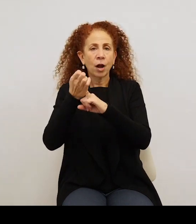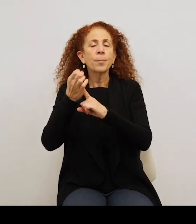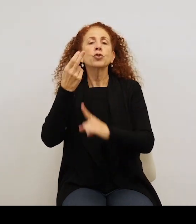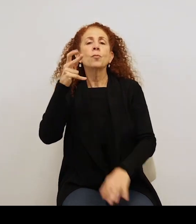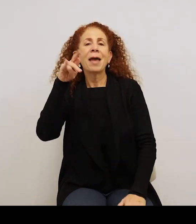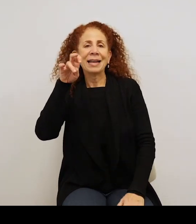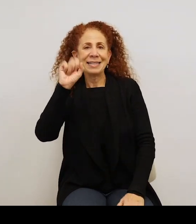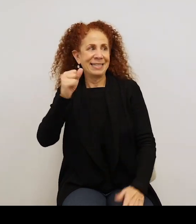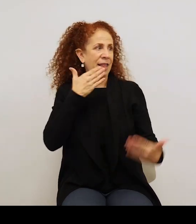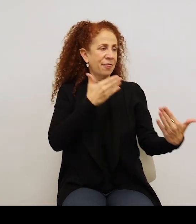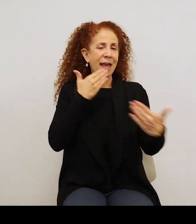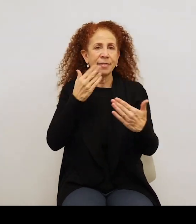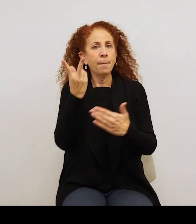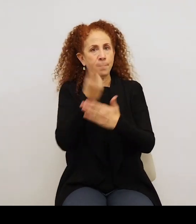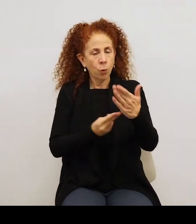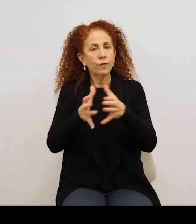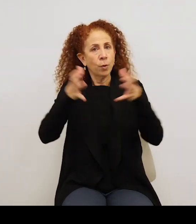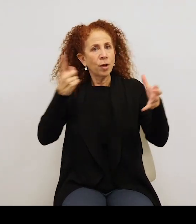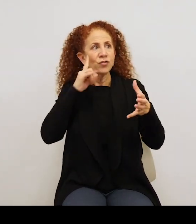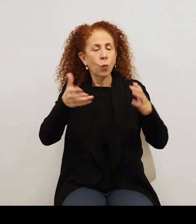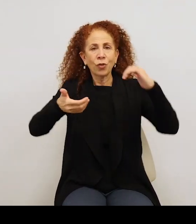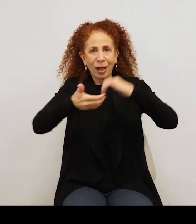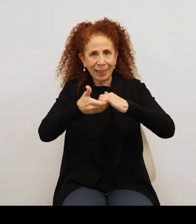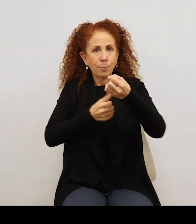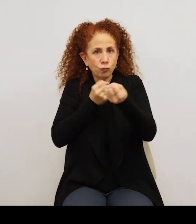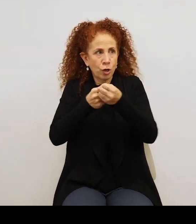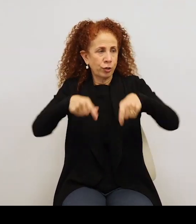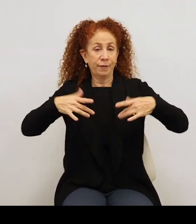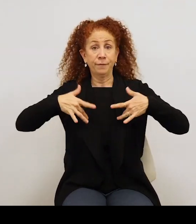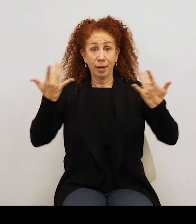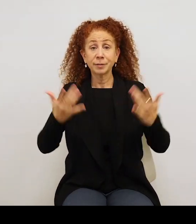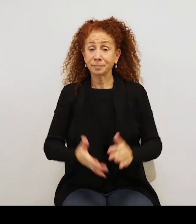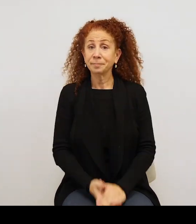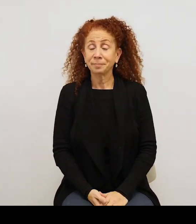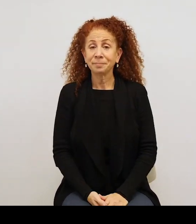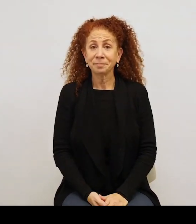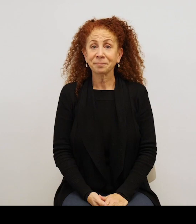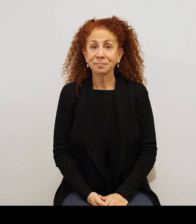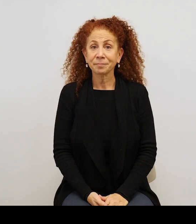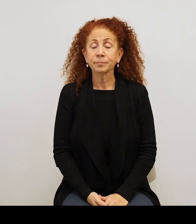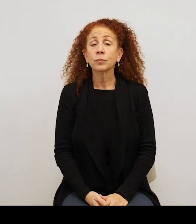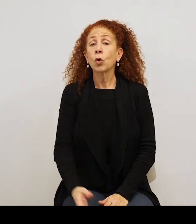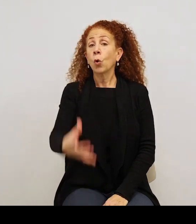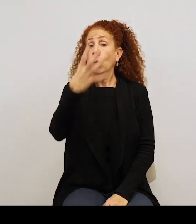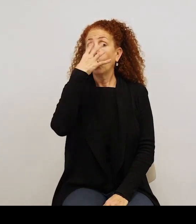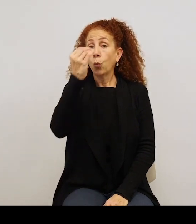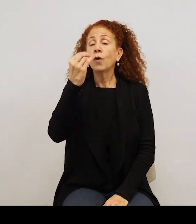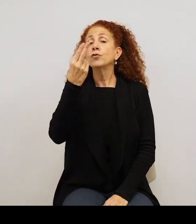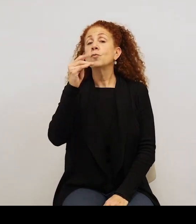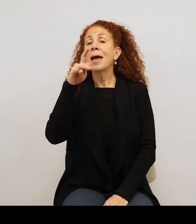And I want to thank them very much for their collaboration on the event. The Wolf Humanities Center program